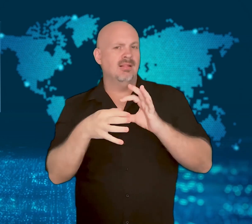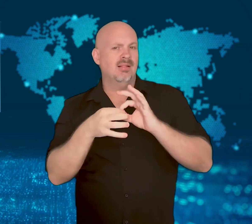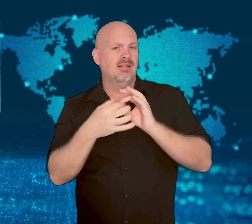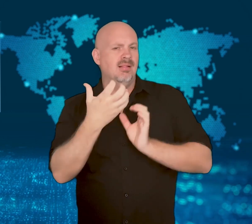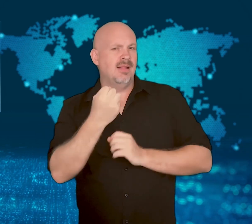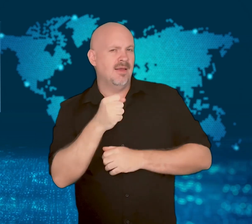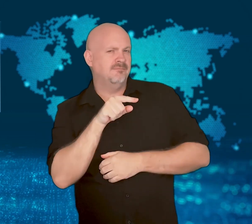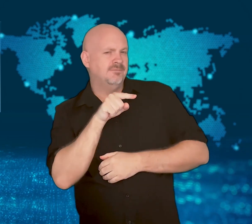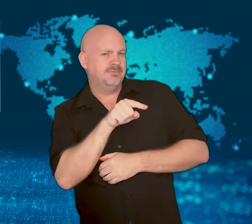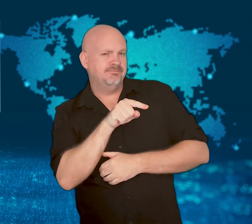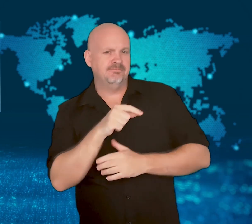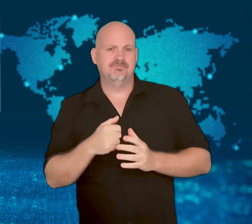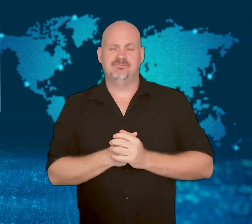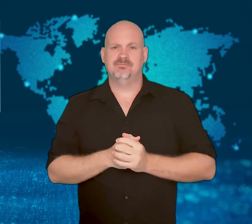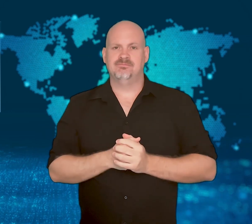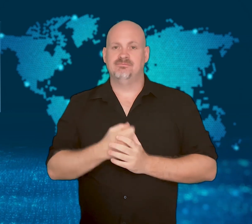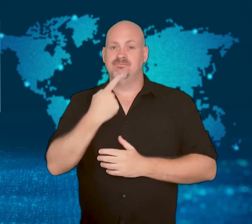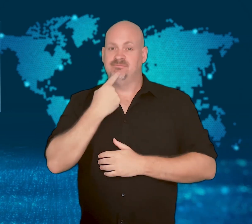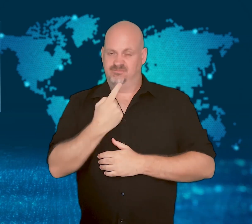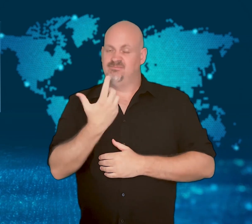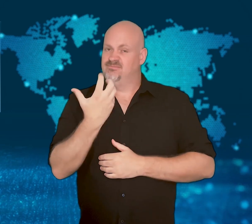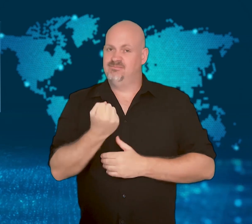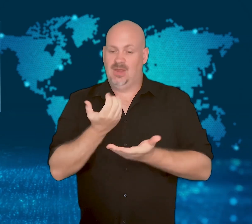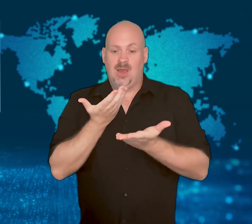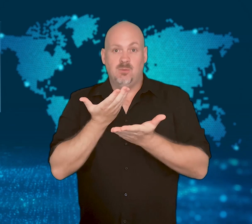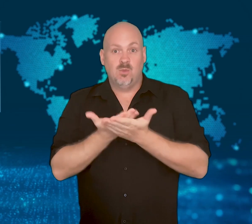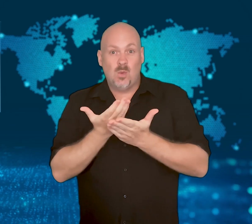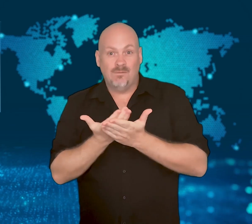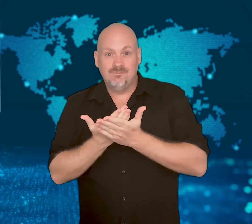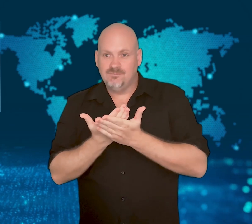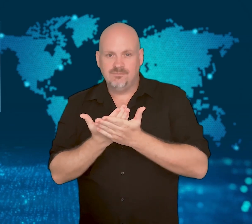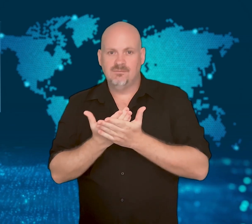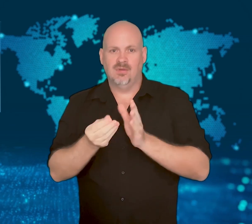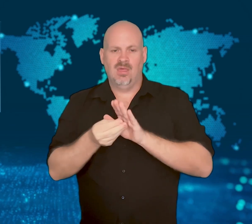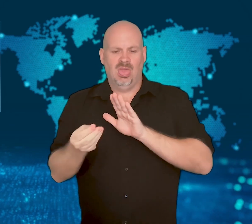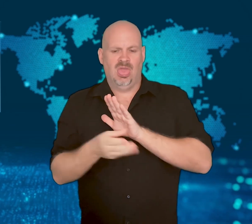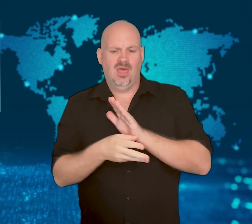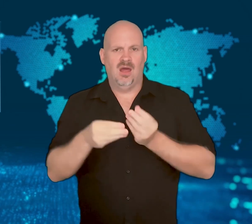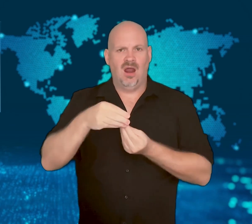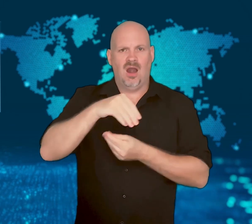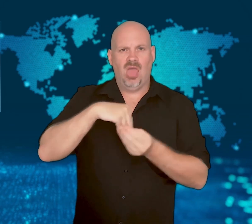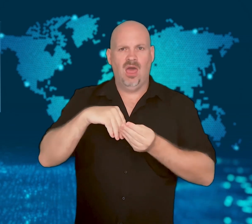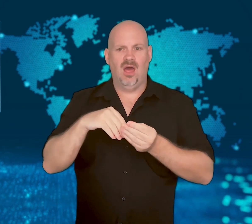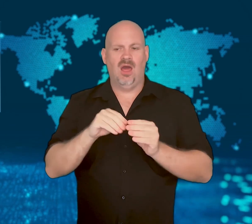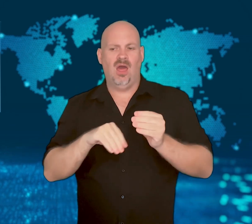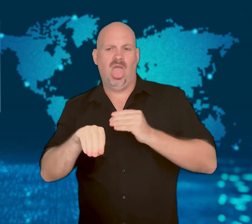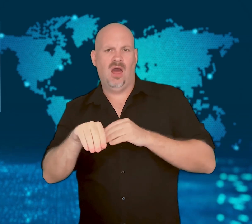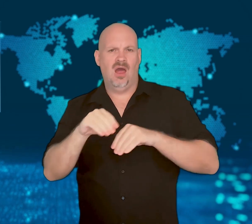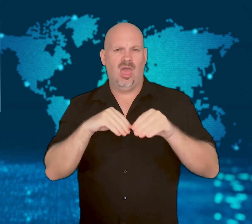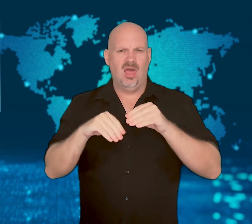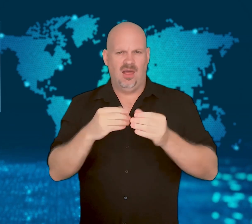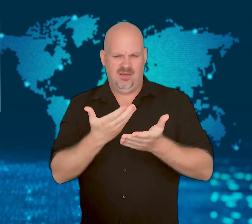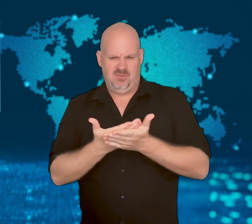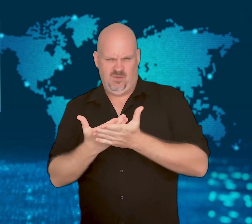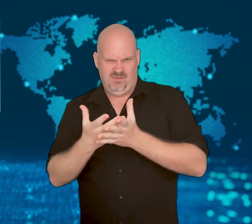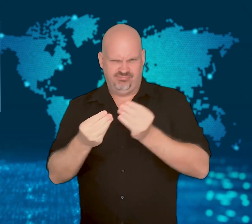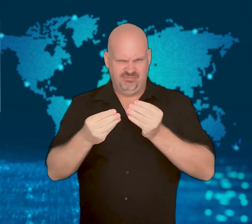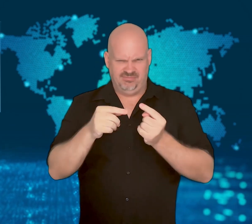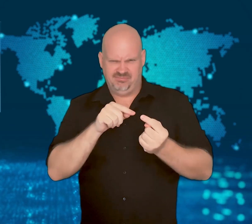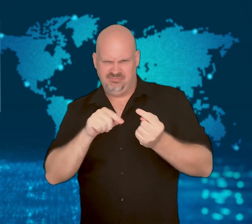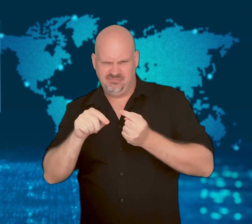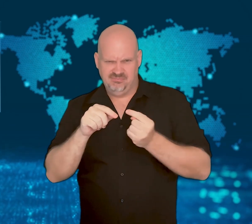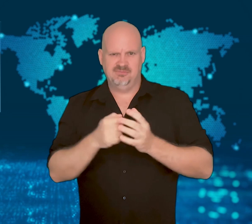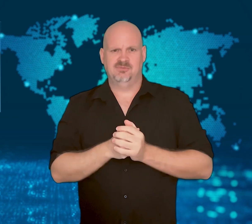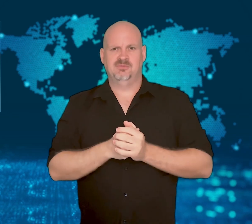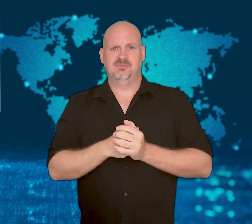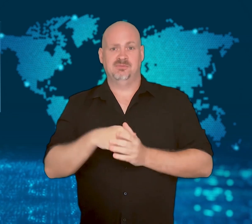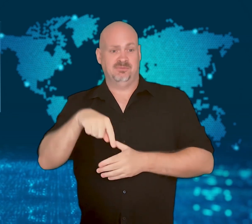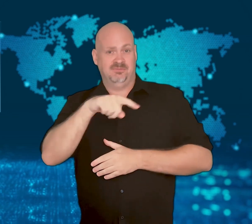However, investigators have found that security forces and authorities were involved.